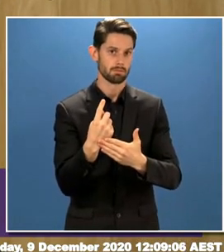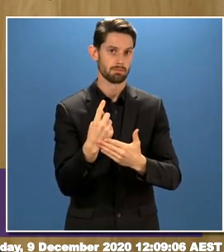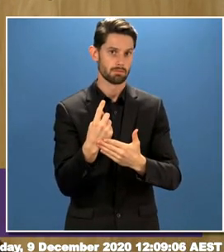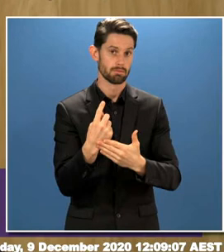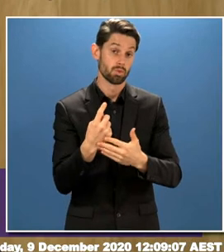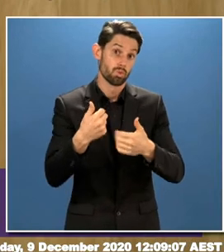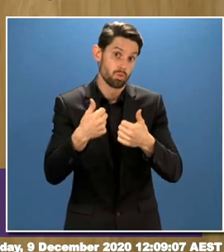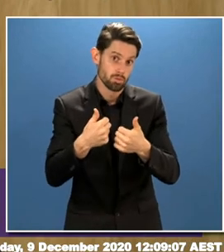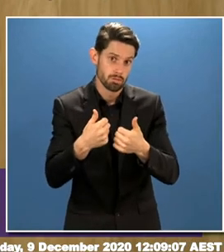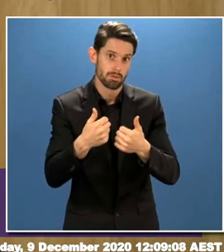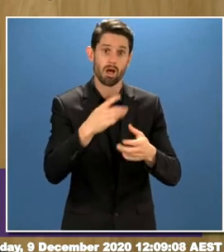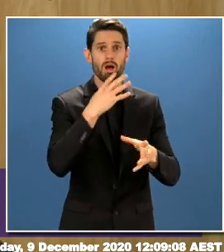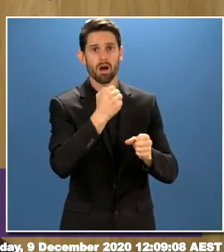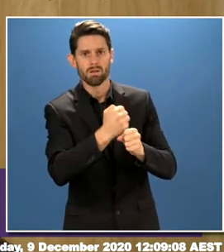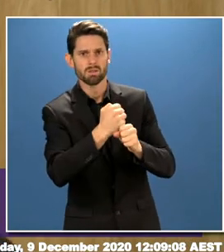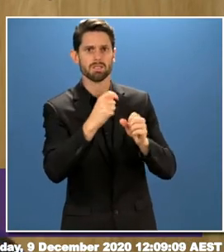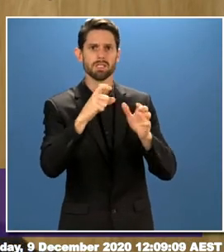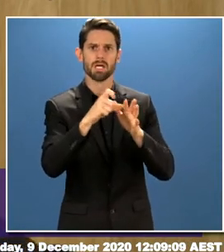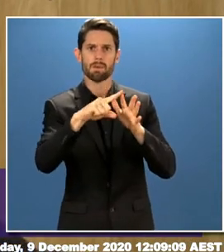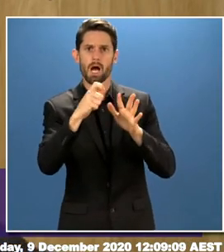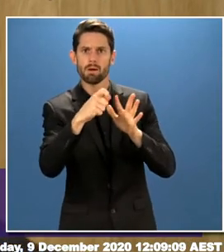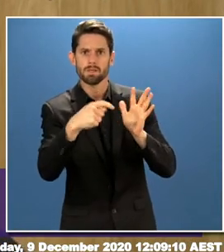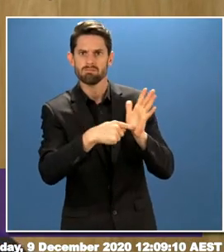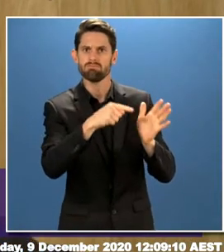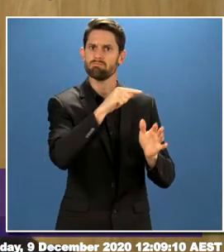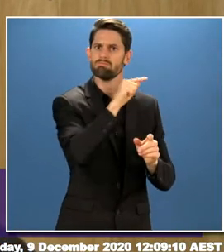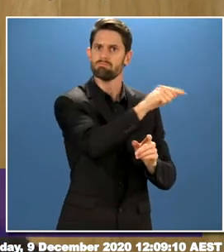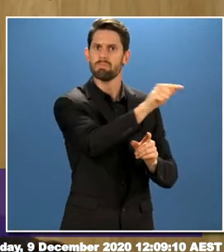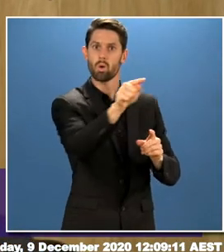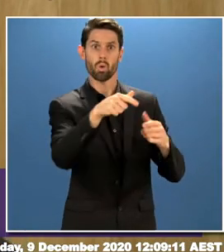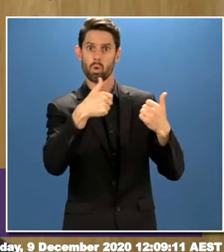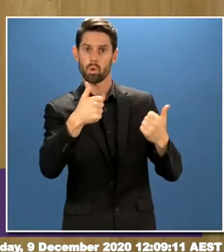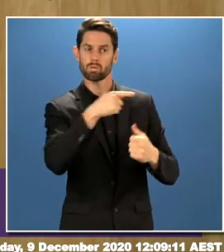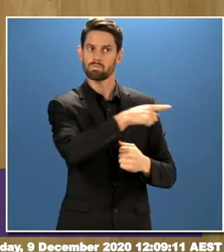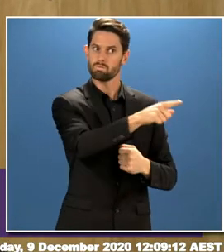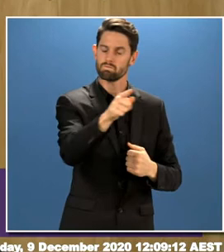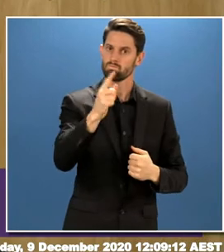that the public sector seems to be leading the way